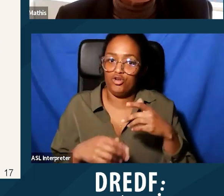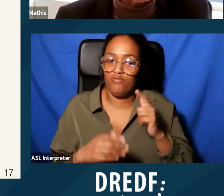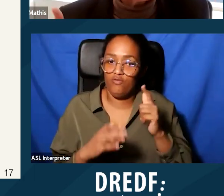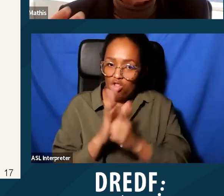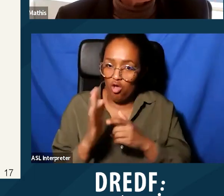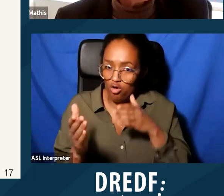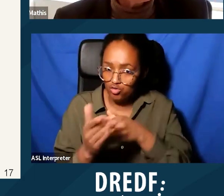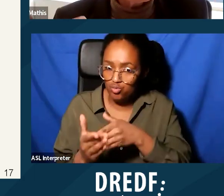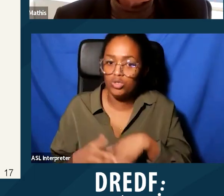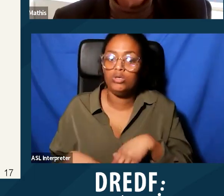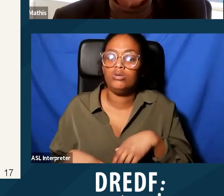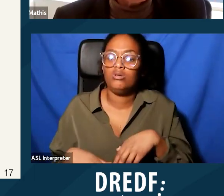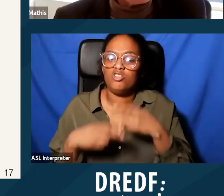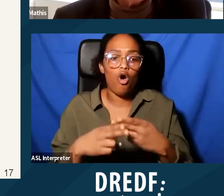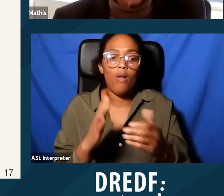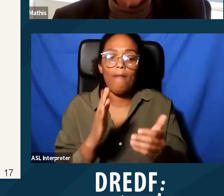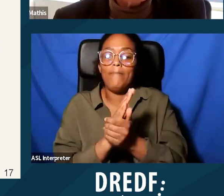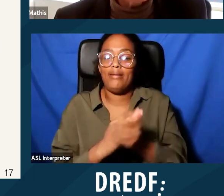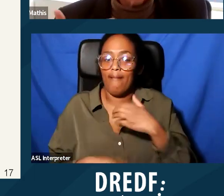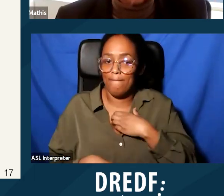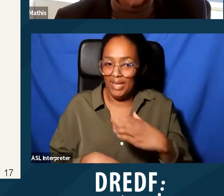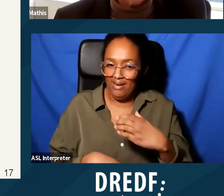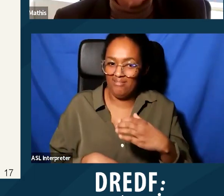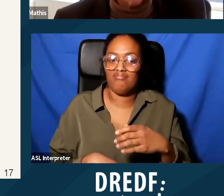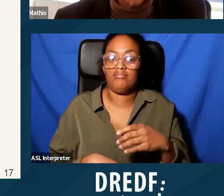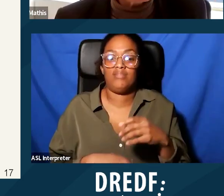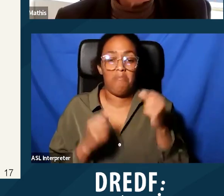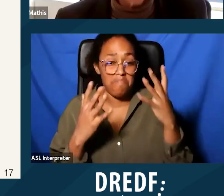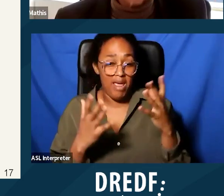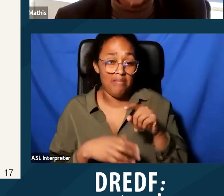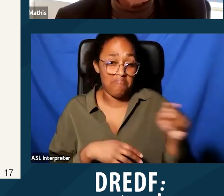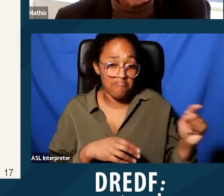where a number of the states have dropped out, but Texas and nine other states are